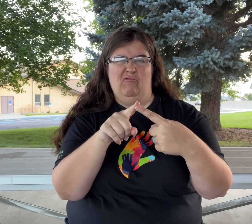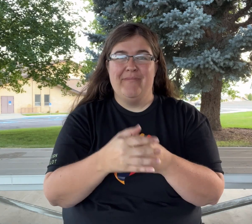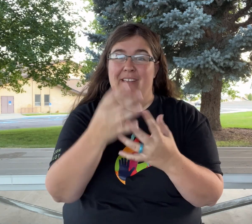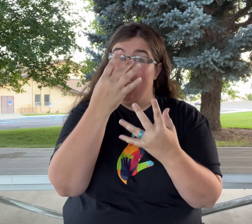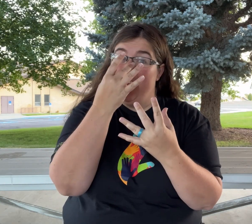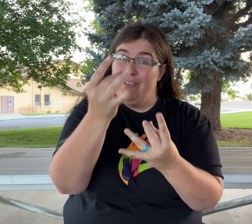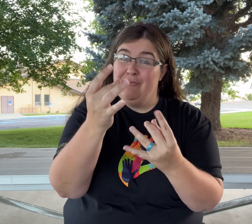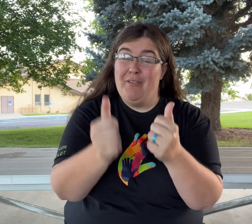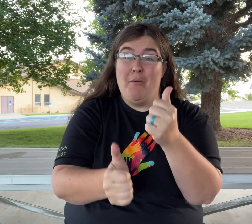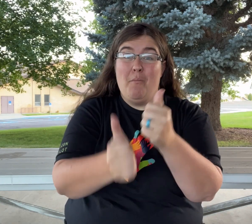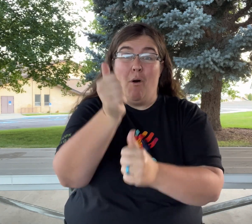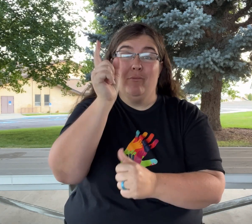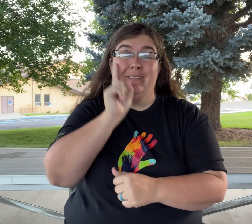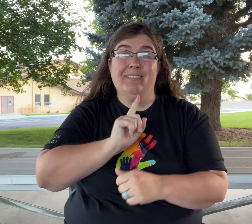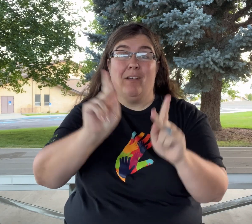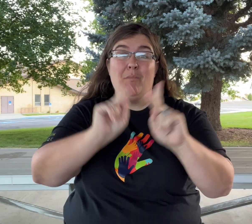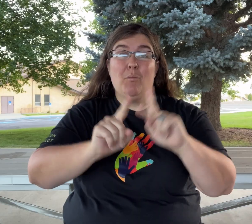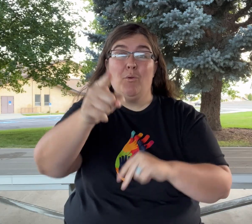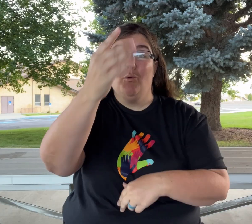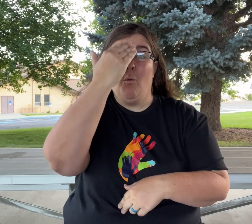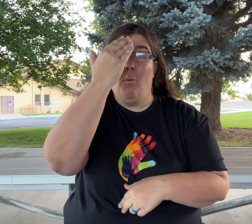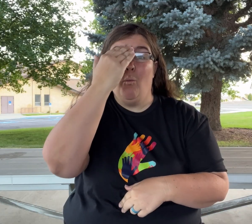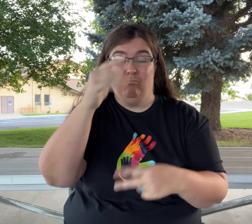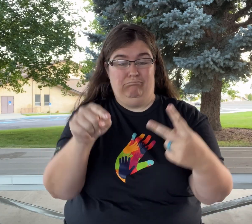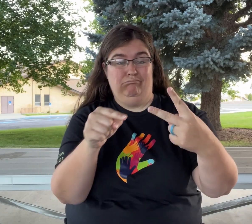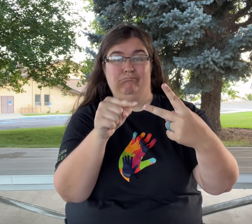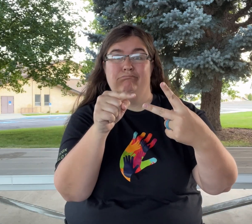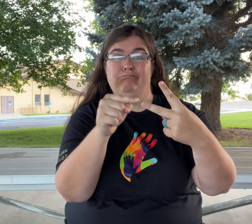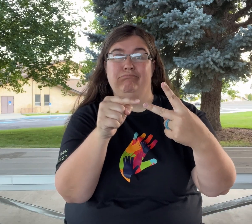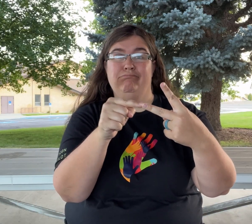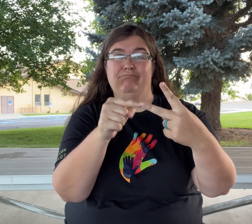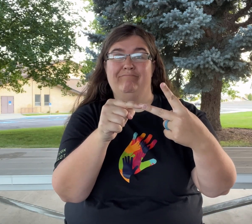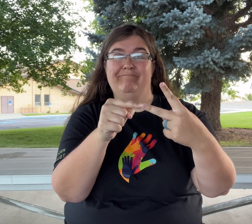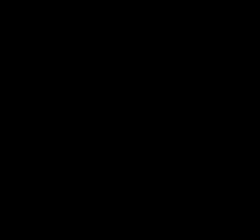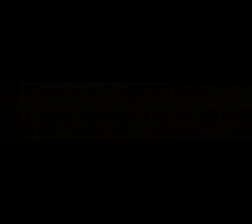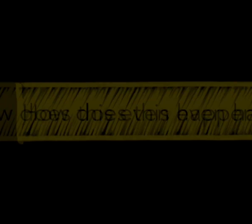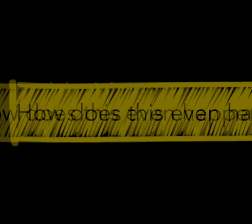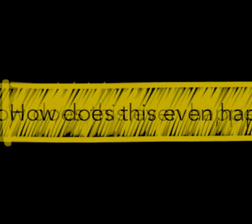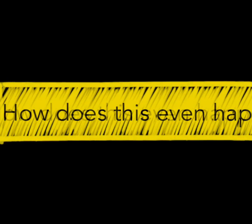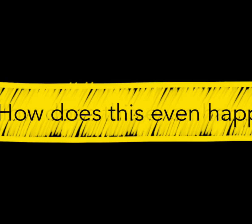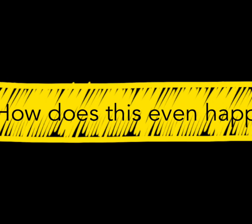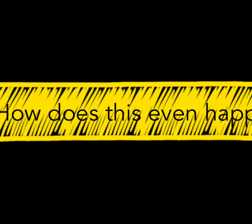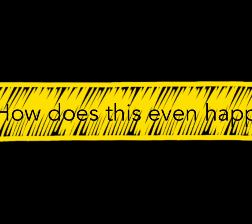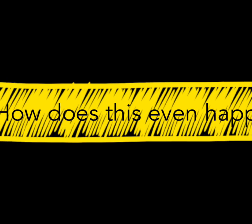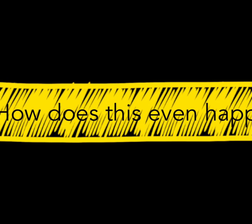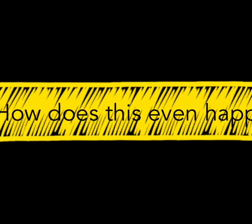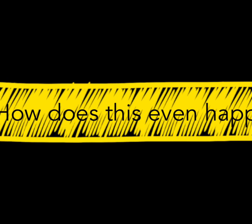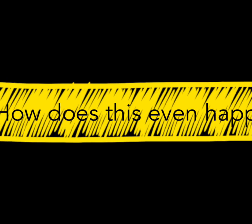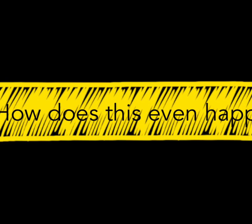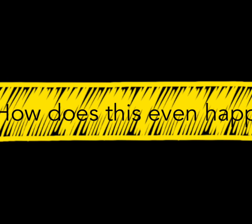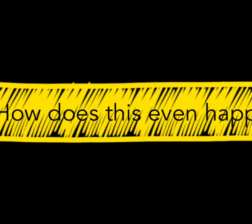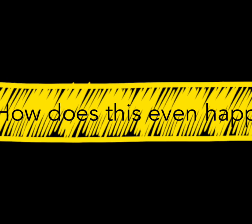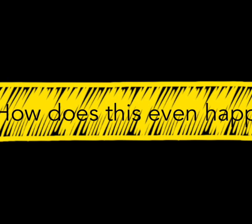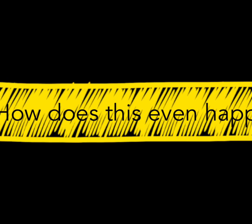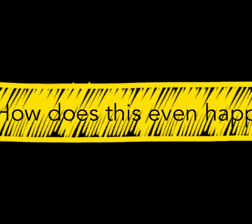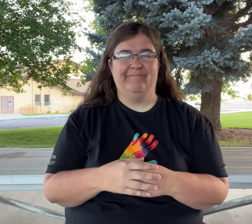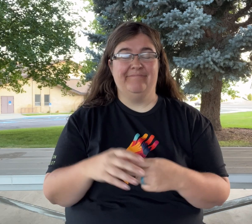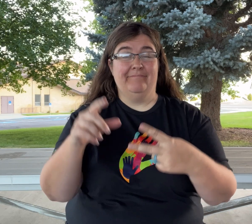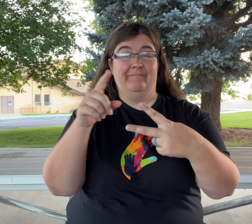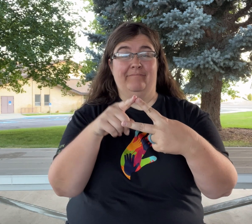But it's interesting though because most of the Deaf people you know belong in this second group. So you may be wondering, how does this even happen?